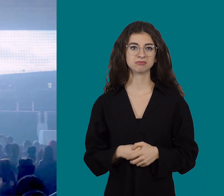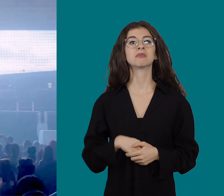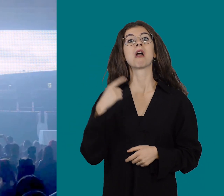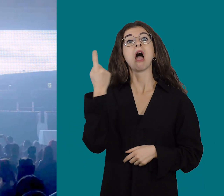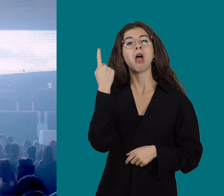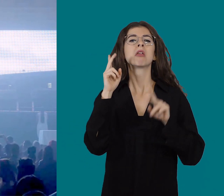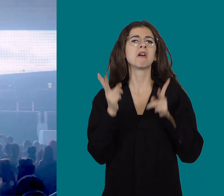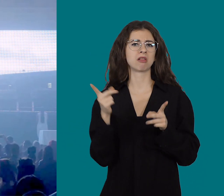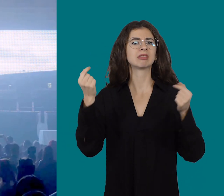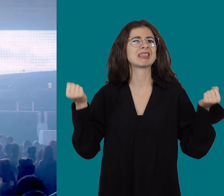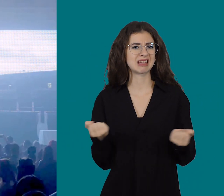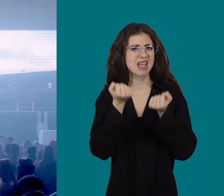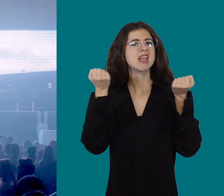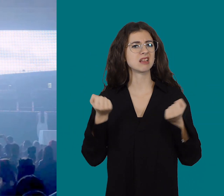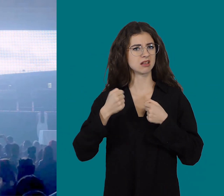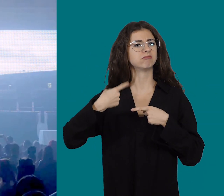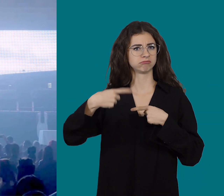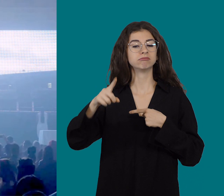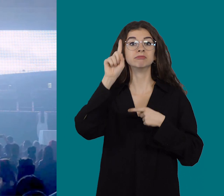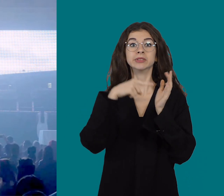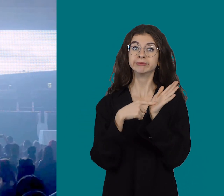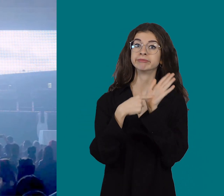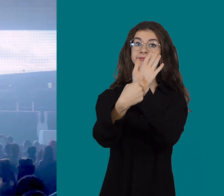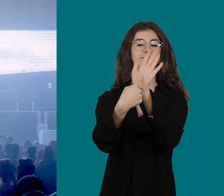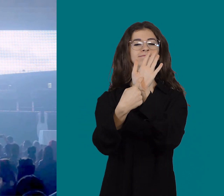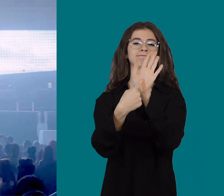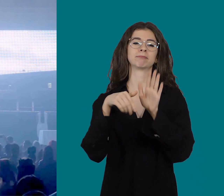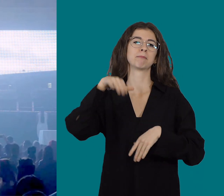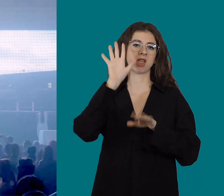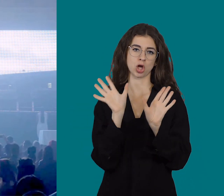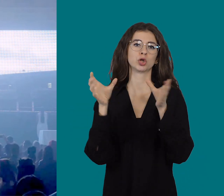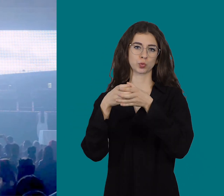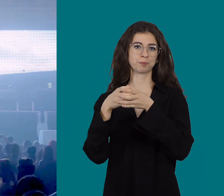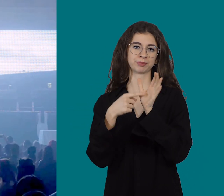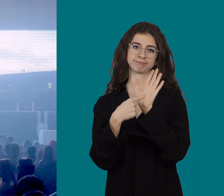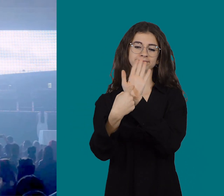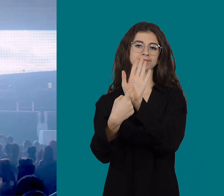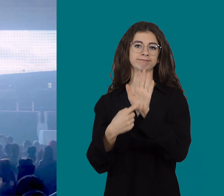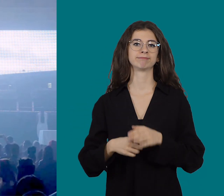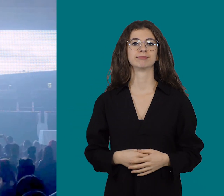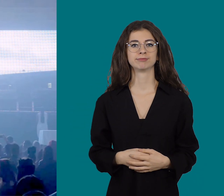She can train alone, at most, but not perform. She performs in a group.